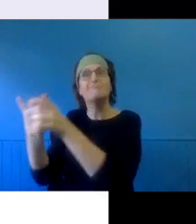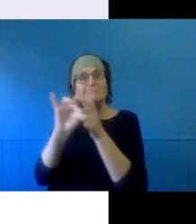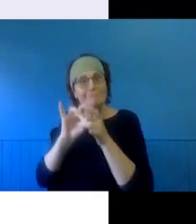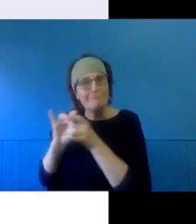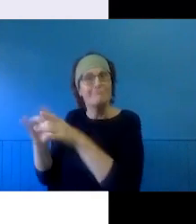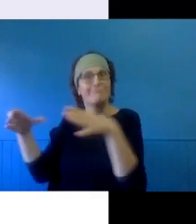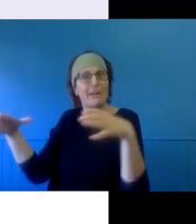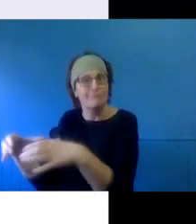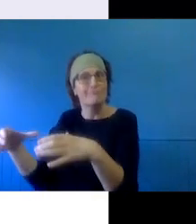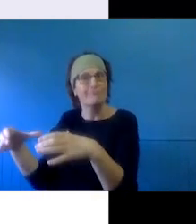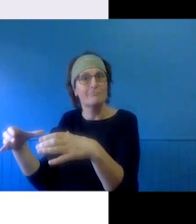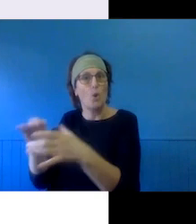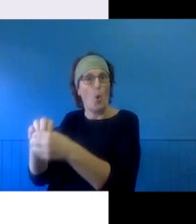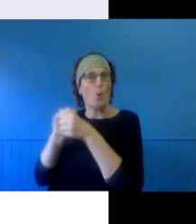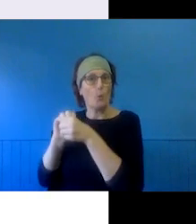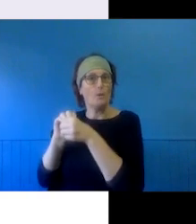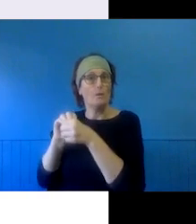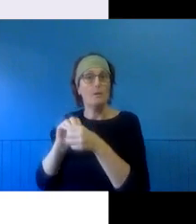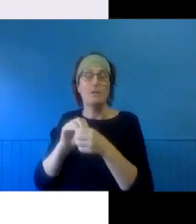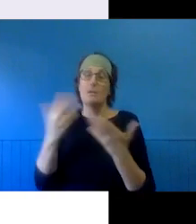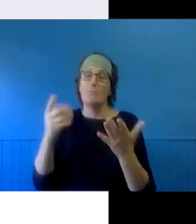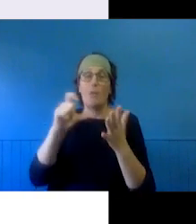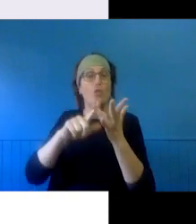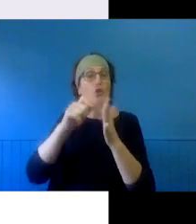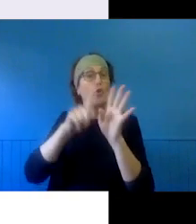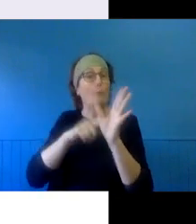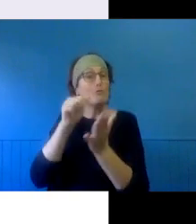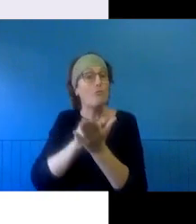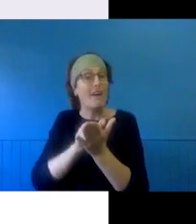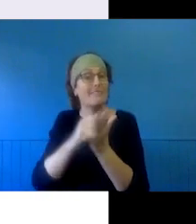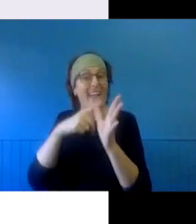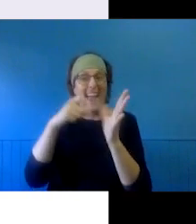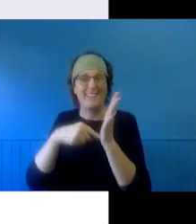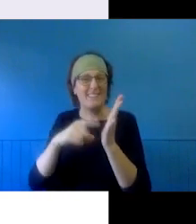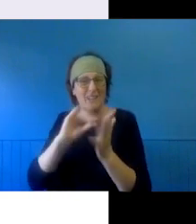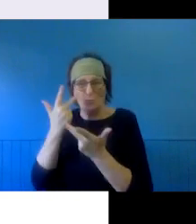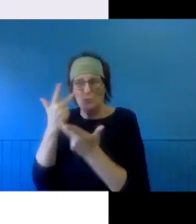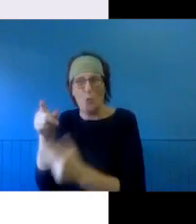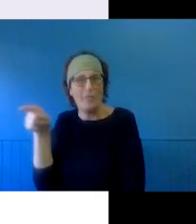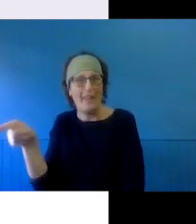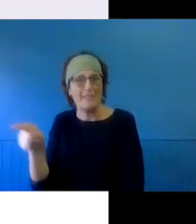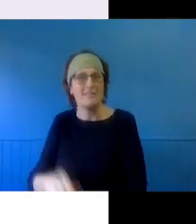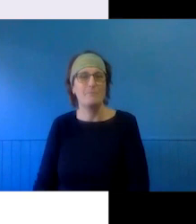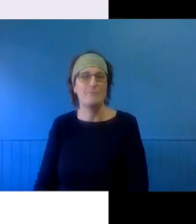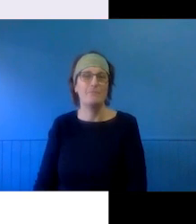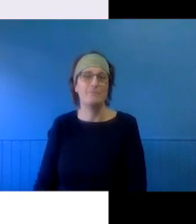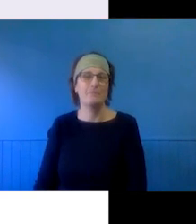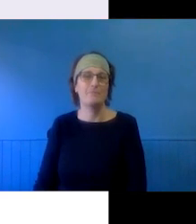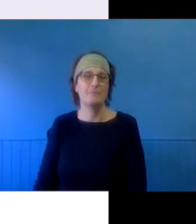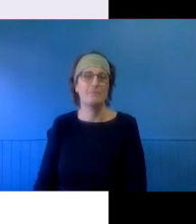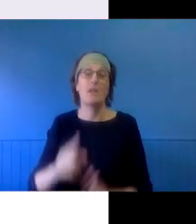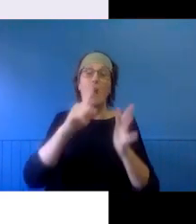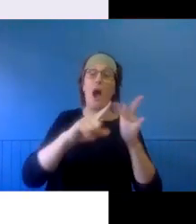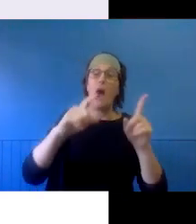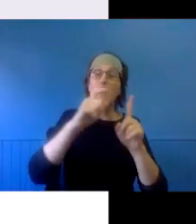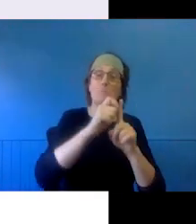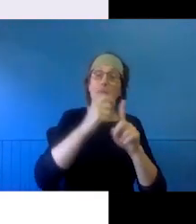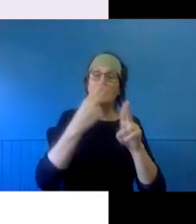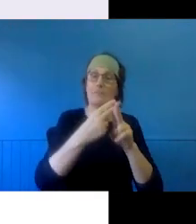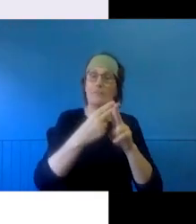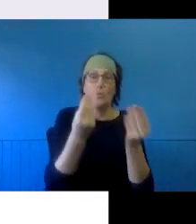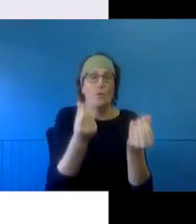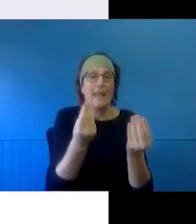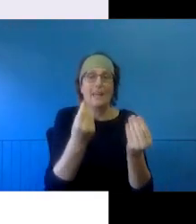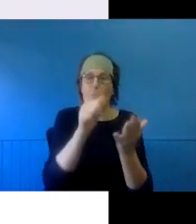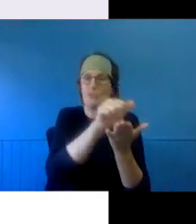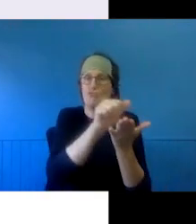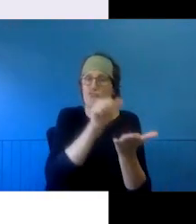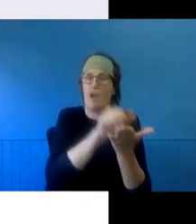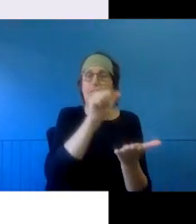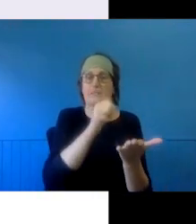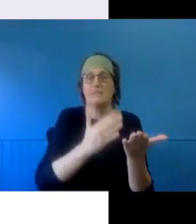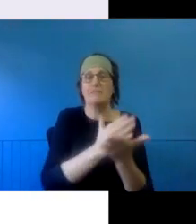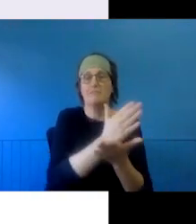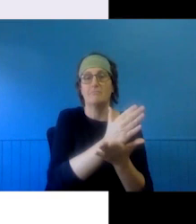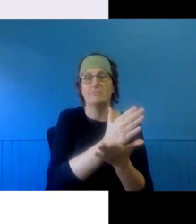it is not recognised. IP is largely given to creators to incentivise